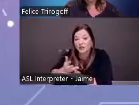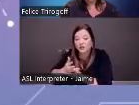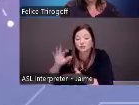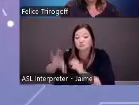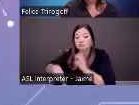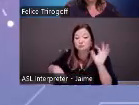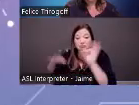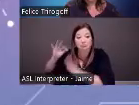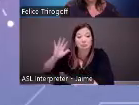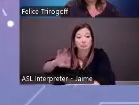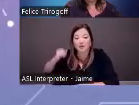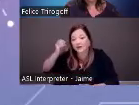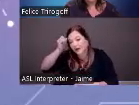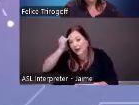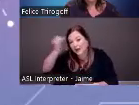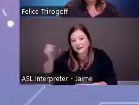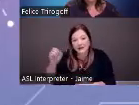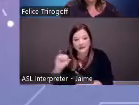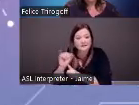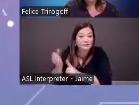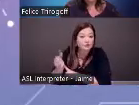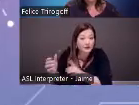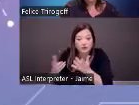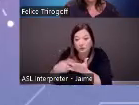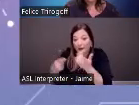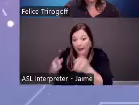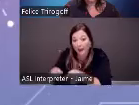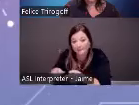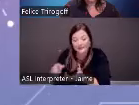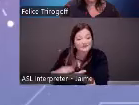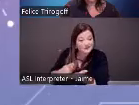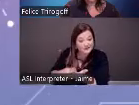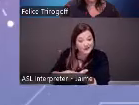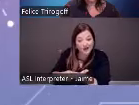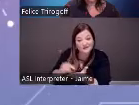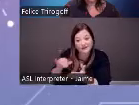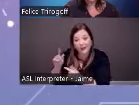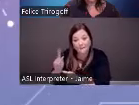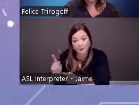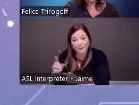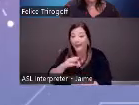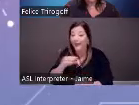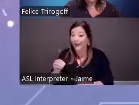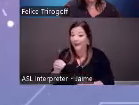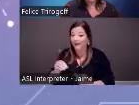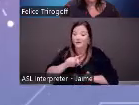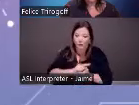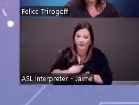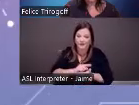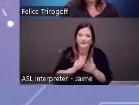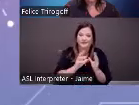might come up and discuss them in that moment and then again, in those weekly meetings, continue to discuss anything that comes up.